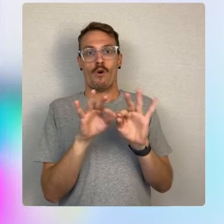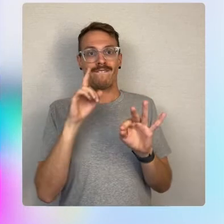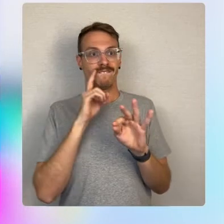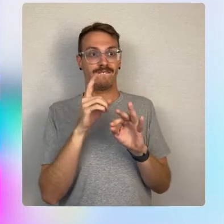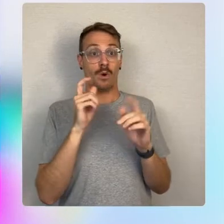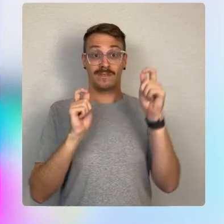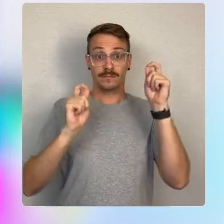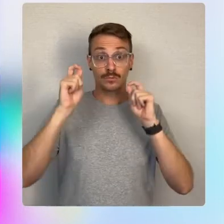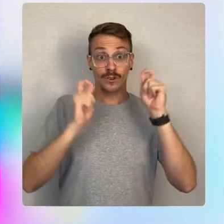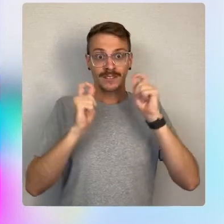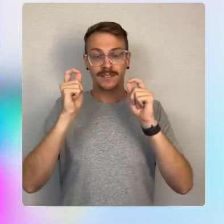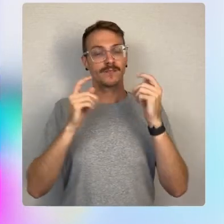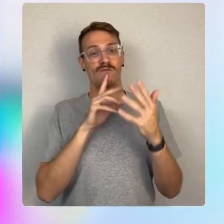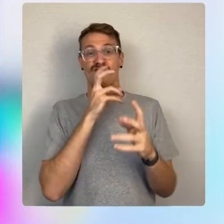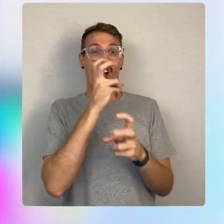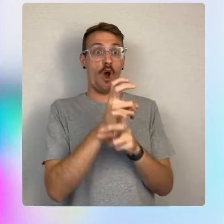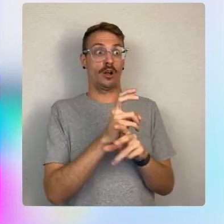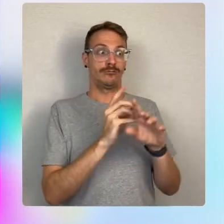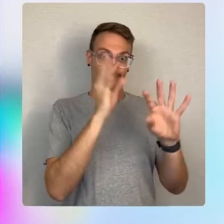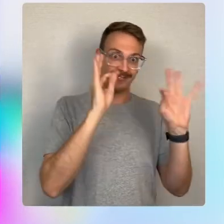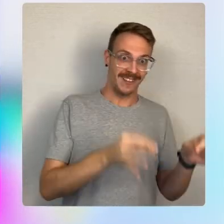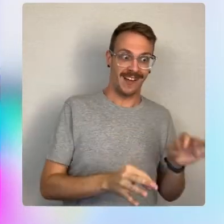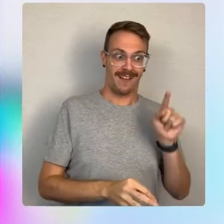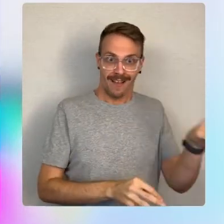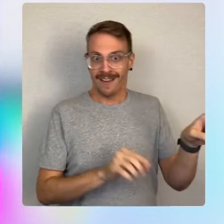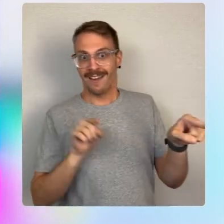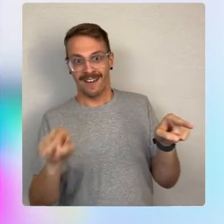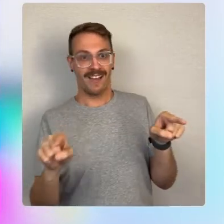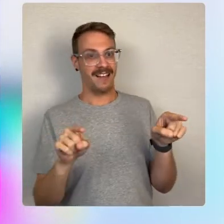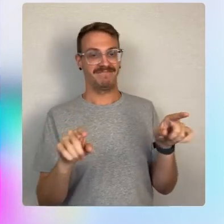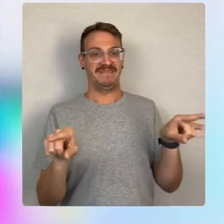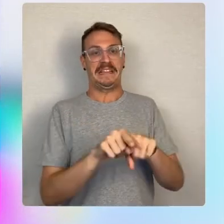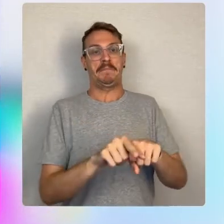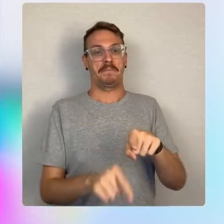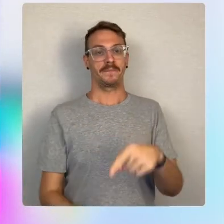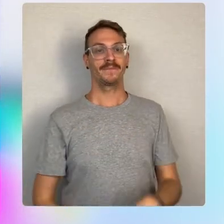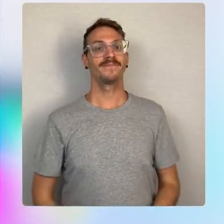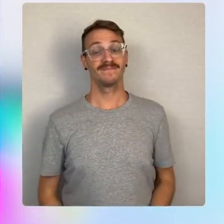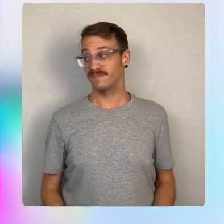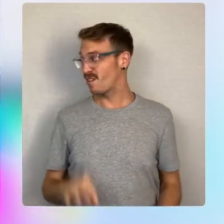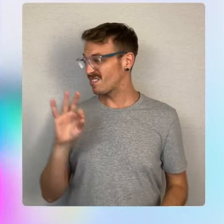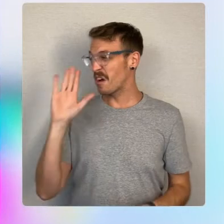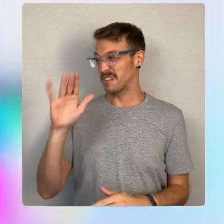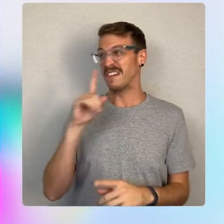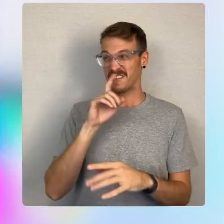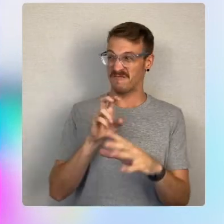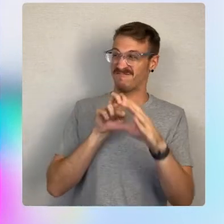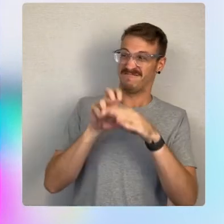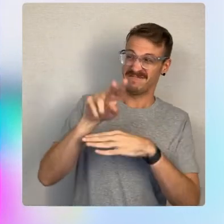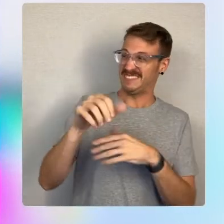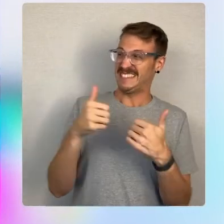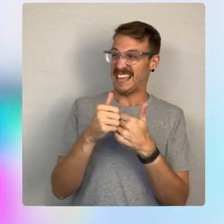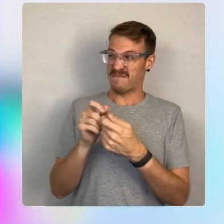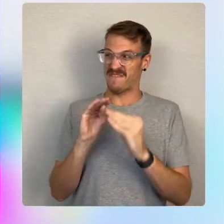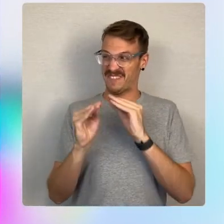so it's really hard to pick one over the other. That's great to hear. I need to get in there and fix my golf swing.